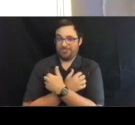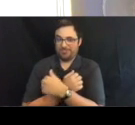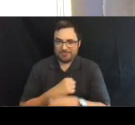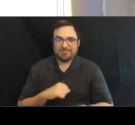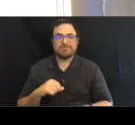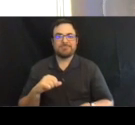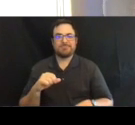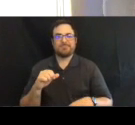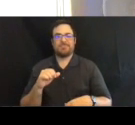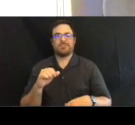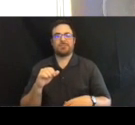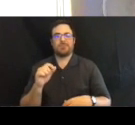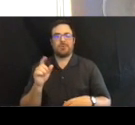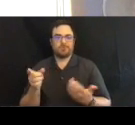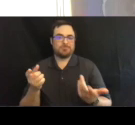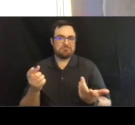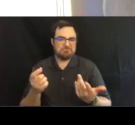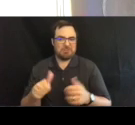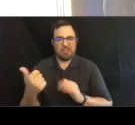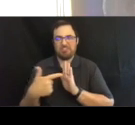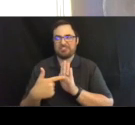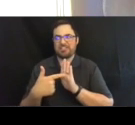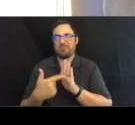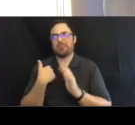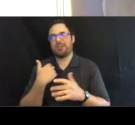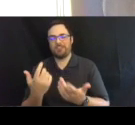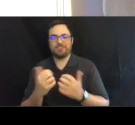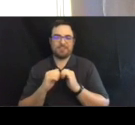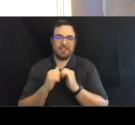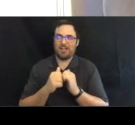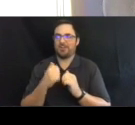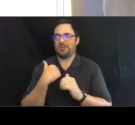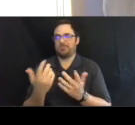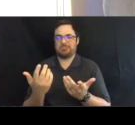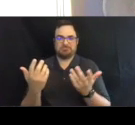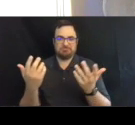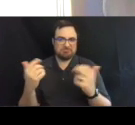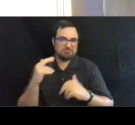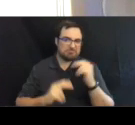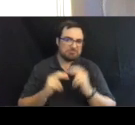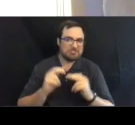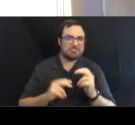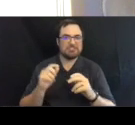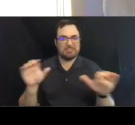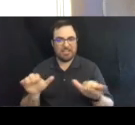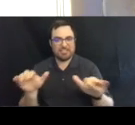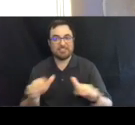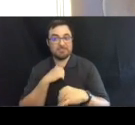way for me to show you how I would take some of his goals and build them into an activity that is very common for a kid